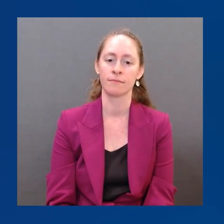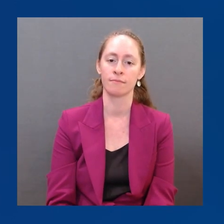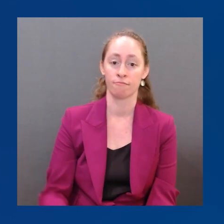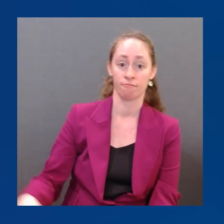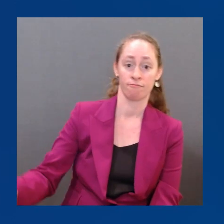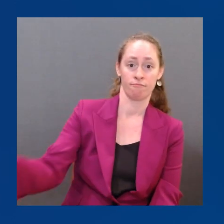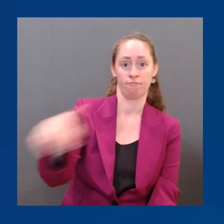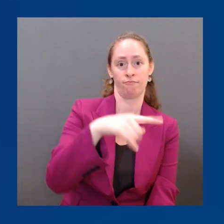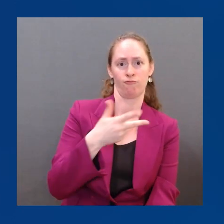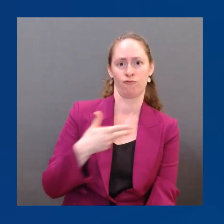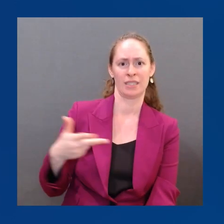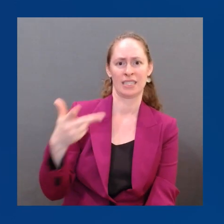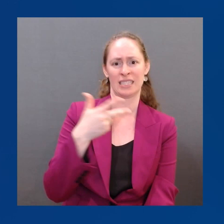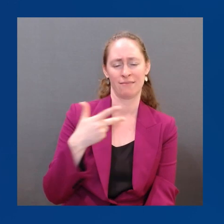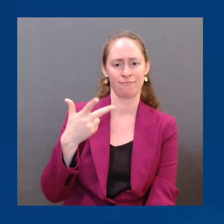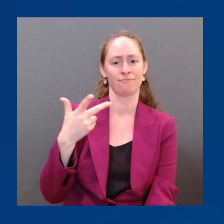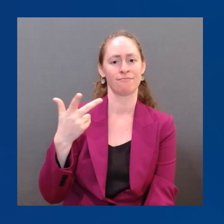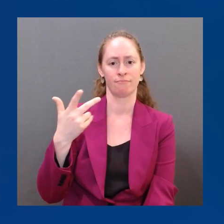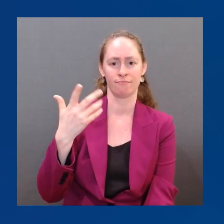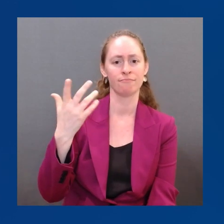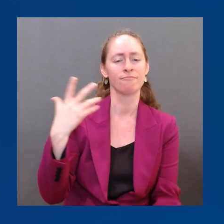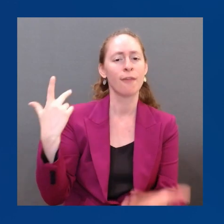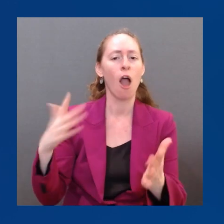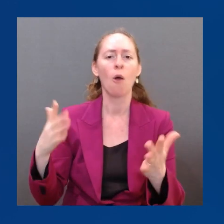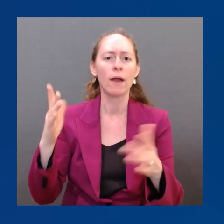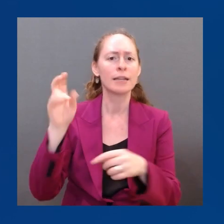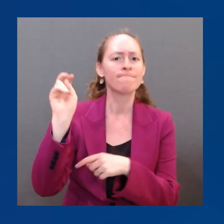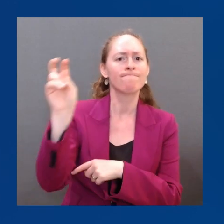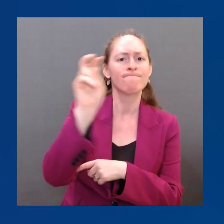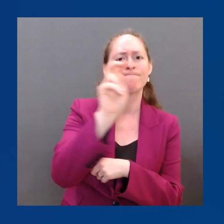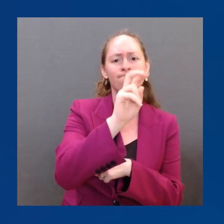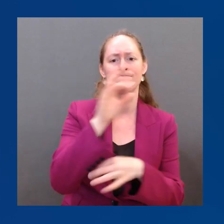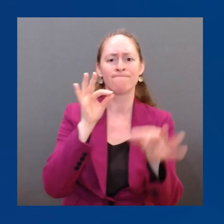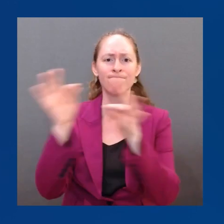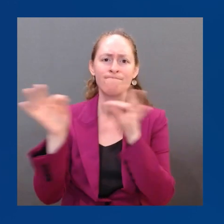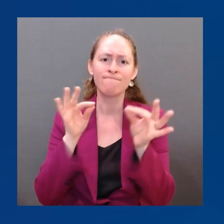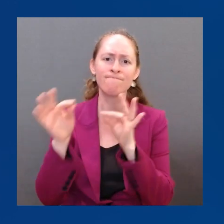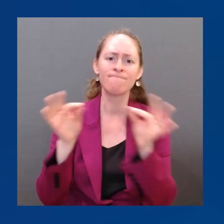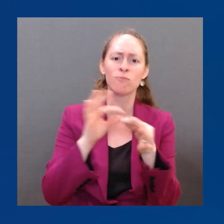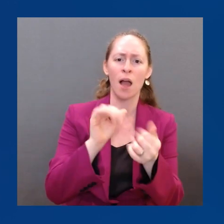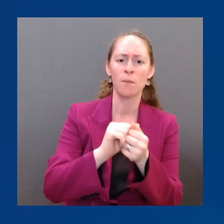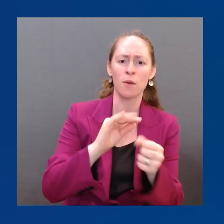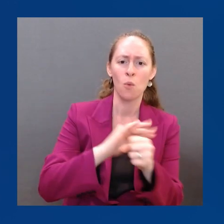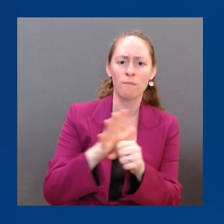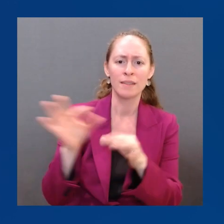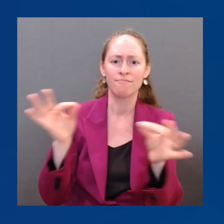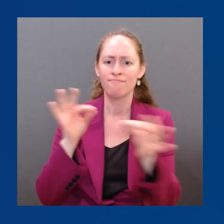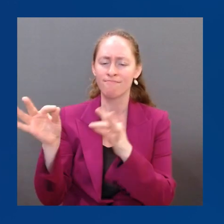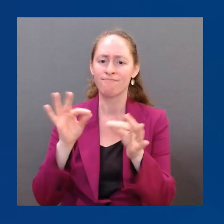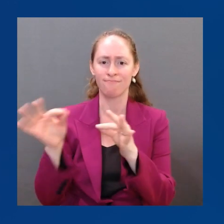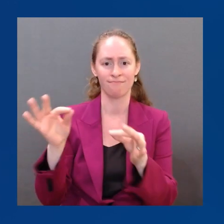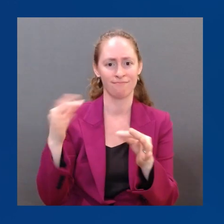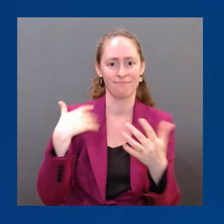I think, Tony, I counted that between you and me, we've done 50 media appearances in the last five weeks. So, we've been out there.